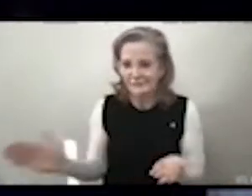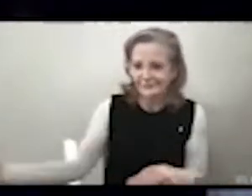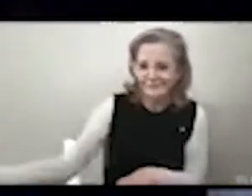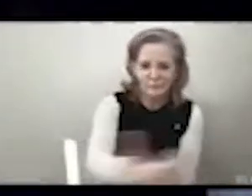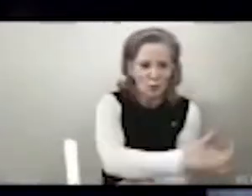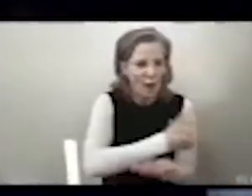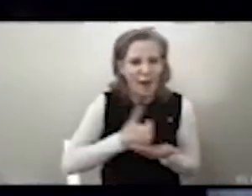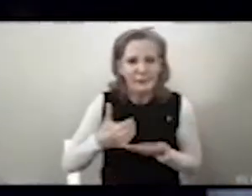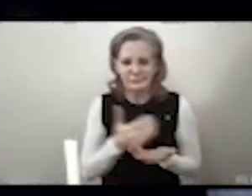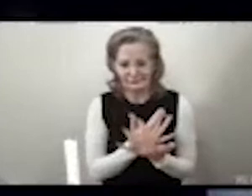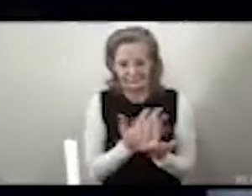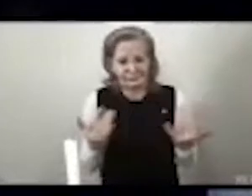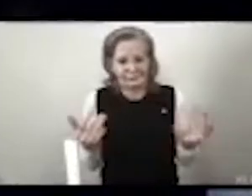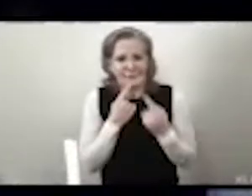a better Scotland post pandemic.